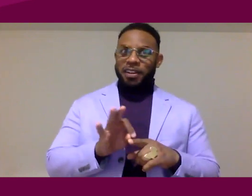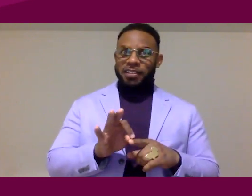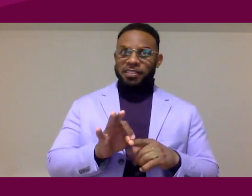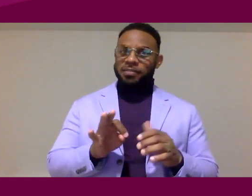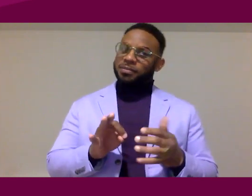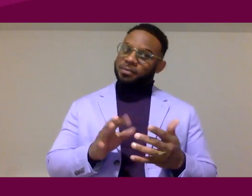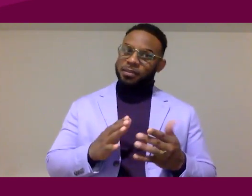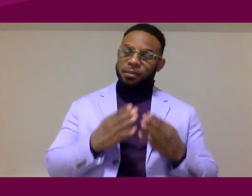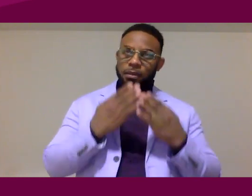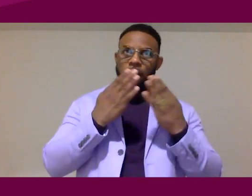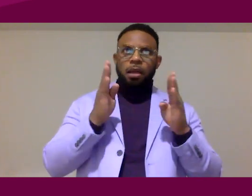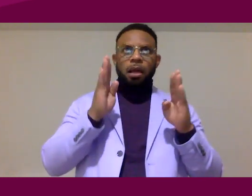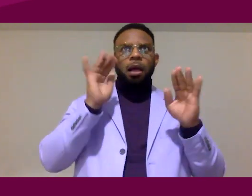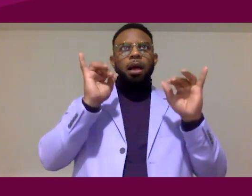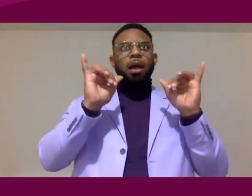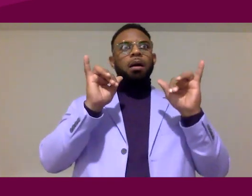which opened their minds.